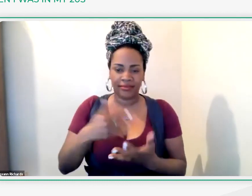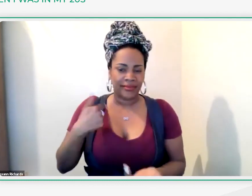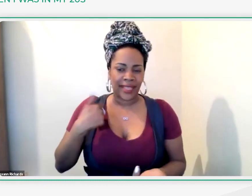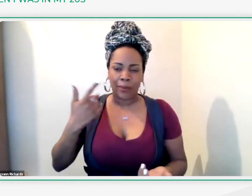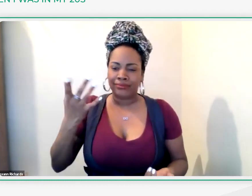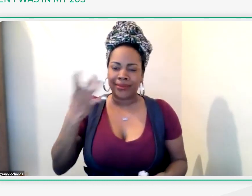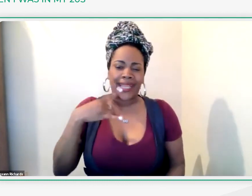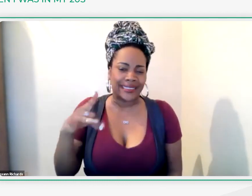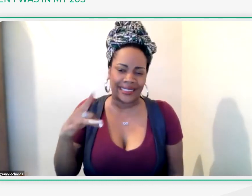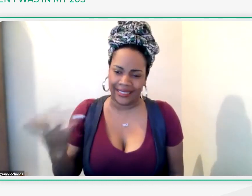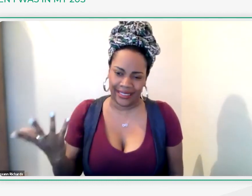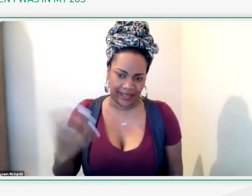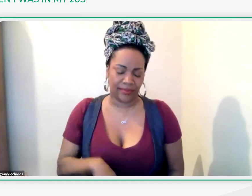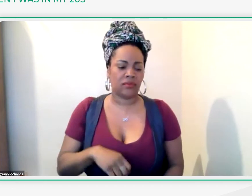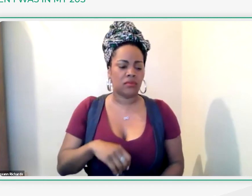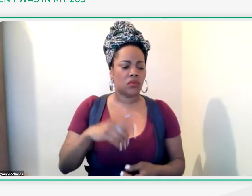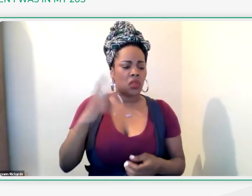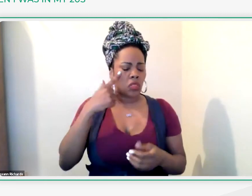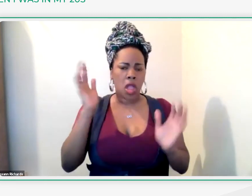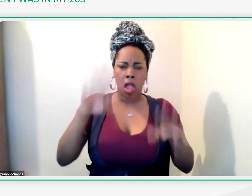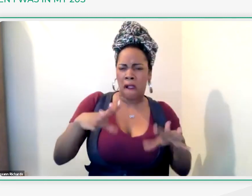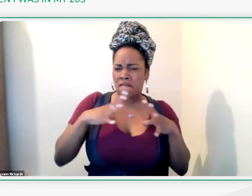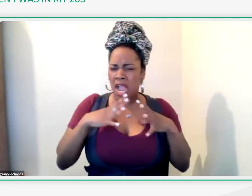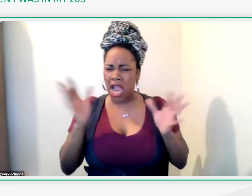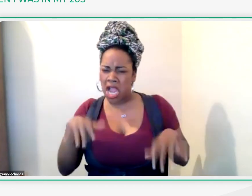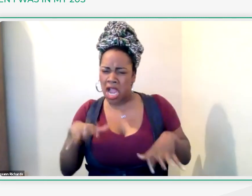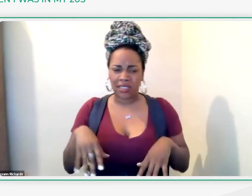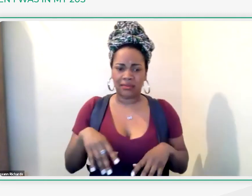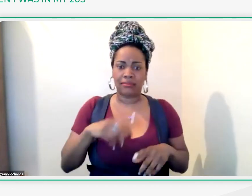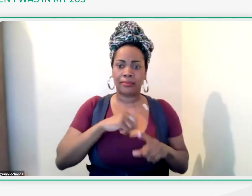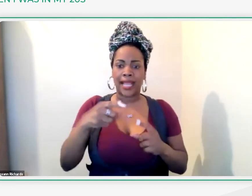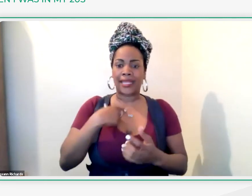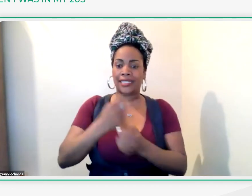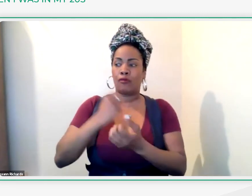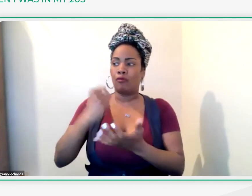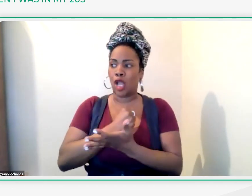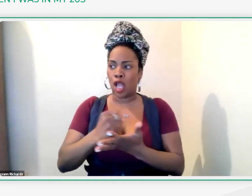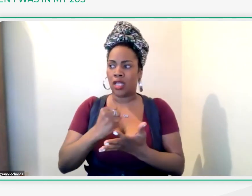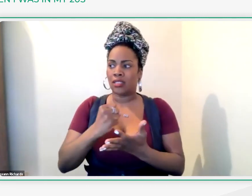But I needed to learn. Again, I was 18 at the time. Just got to college.